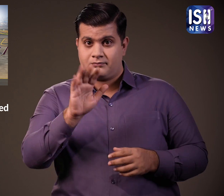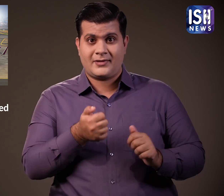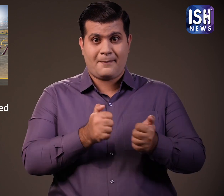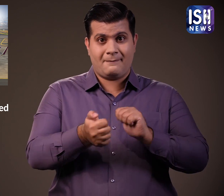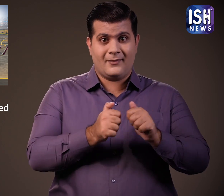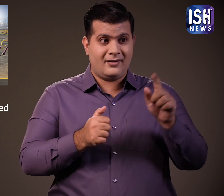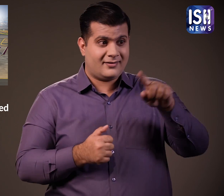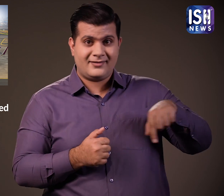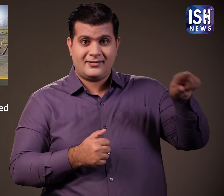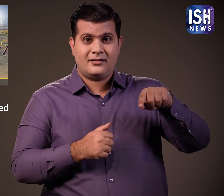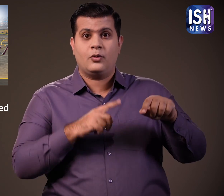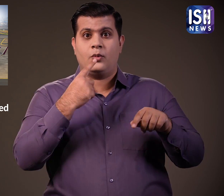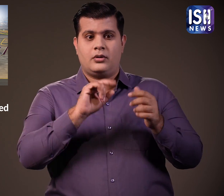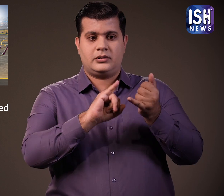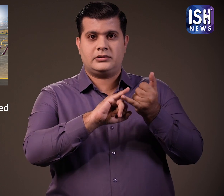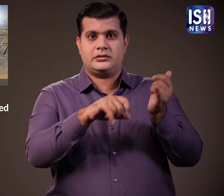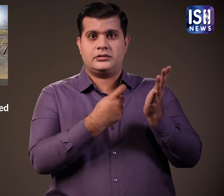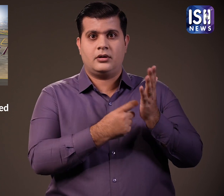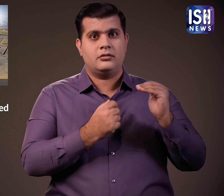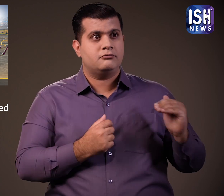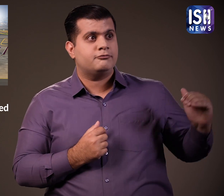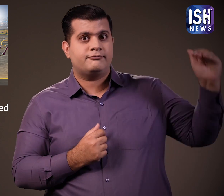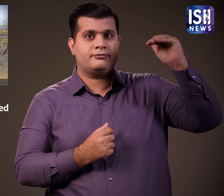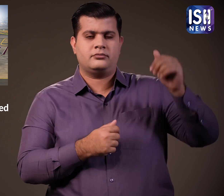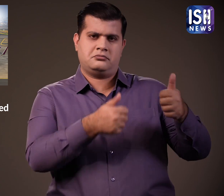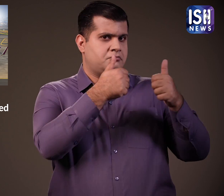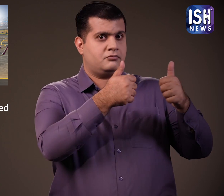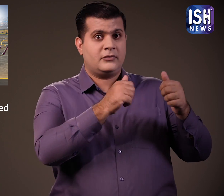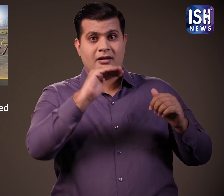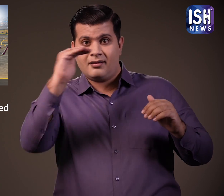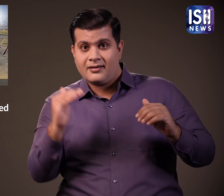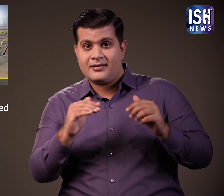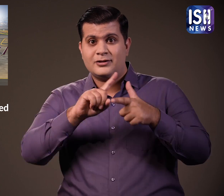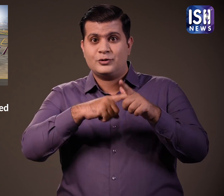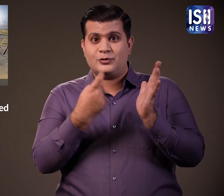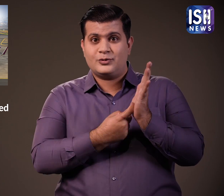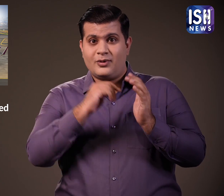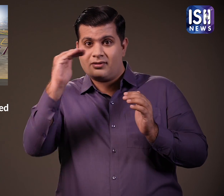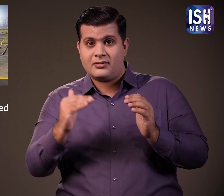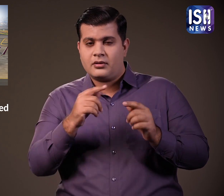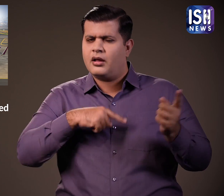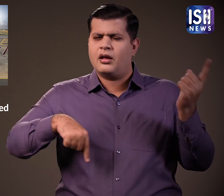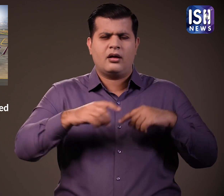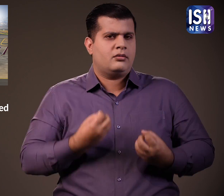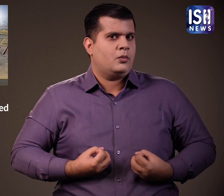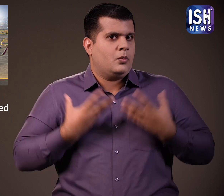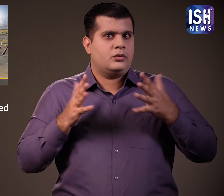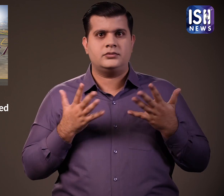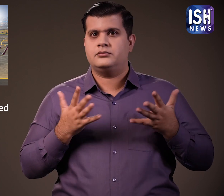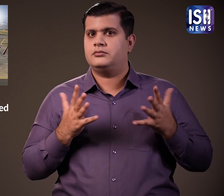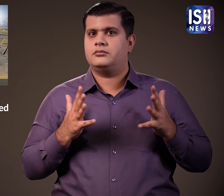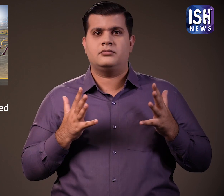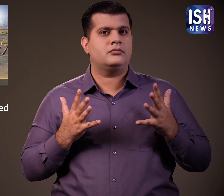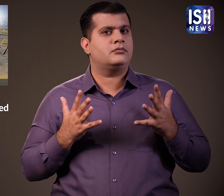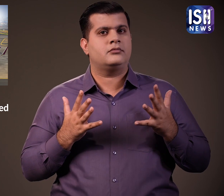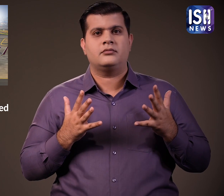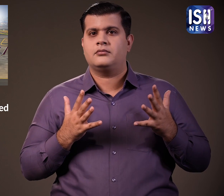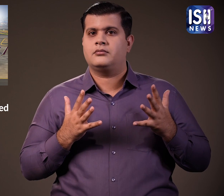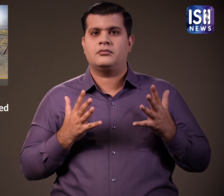While the senior pilots were happy with the pay structure, the junior pilots were not satisfied.